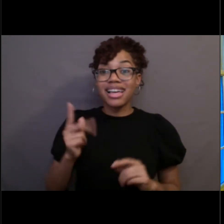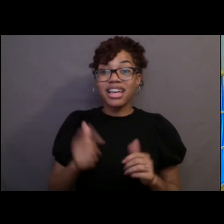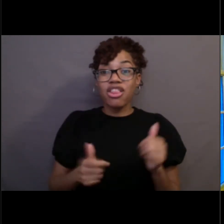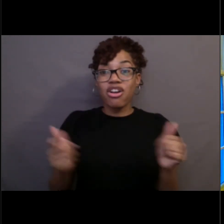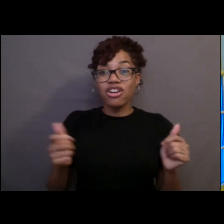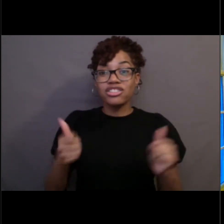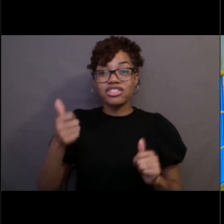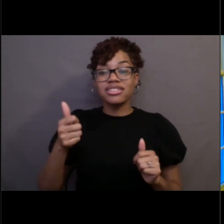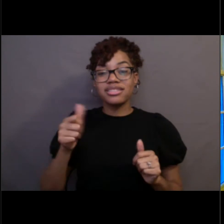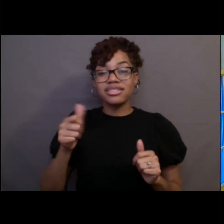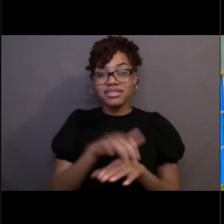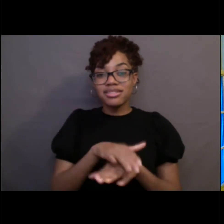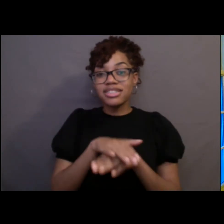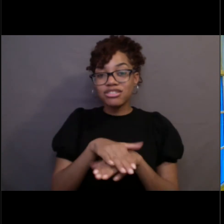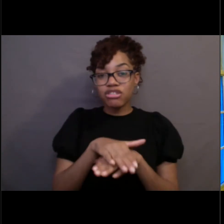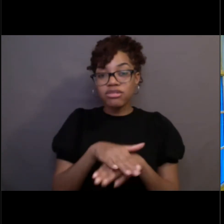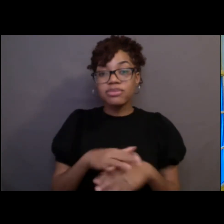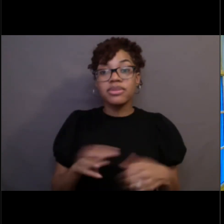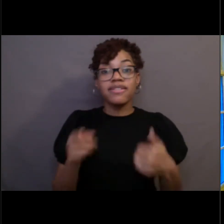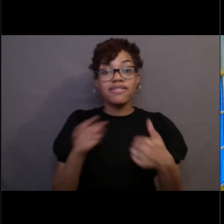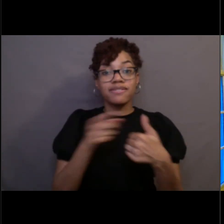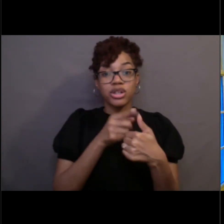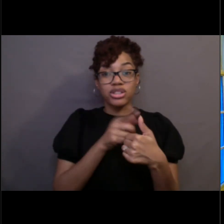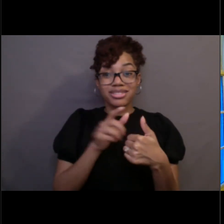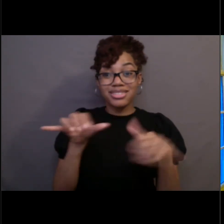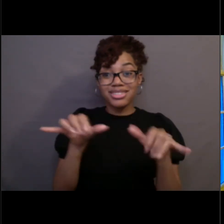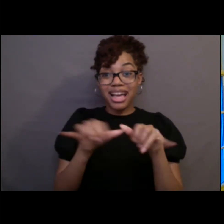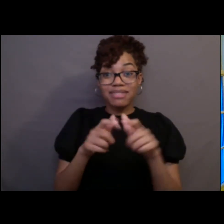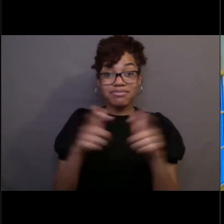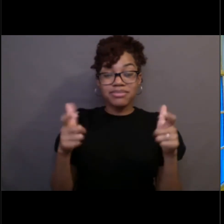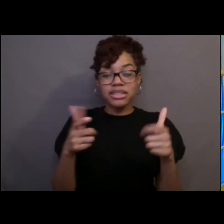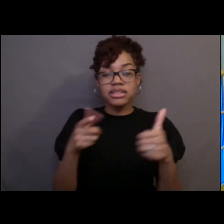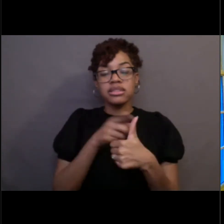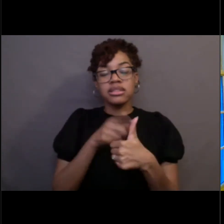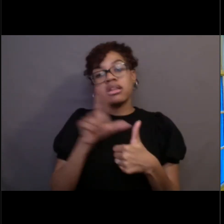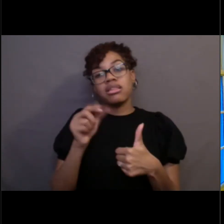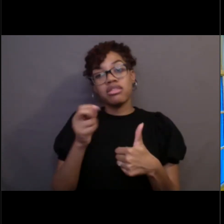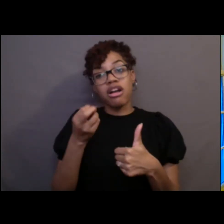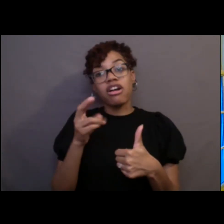then usually green turtles, and then loggerheads. So they can grow to be very big animals.